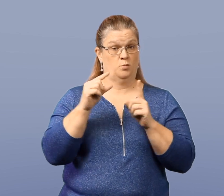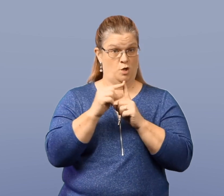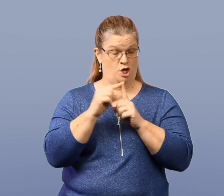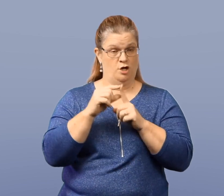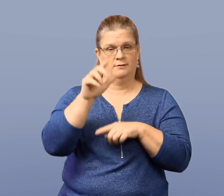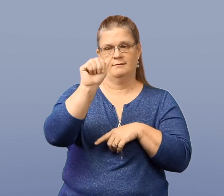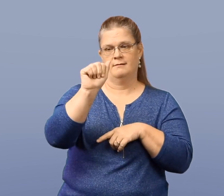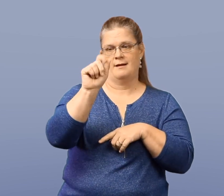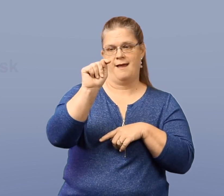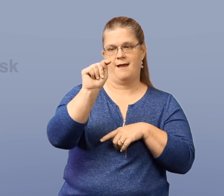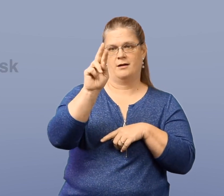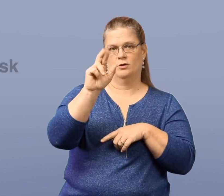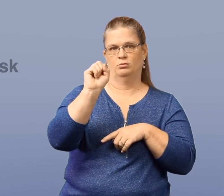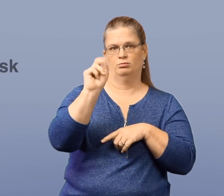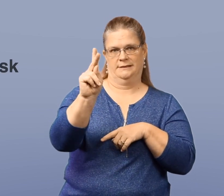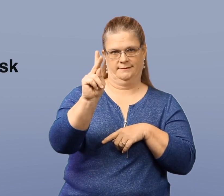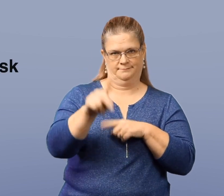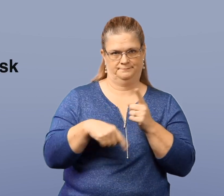The first term is, at risk.